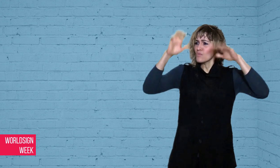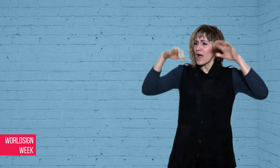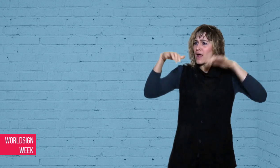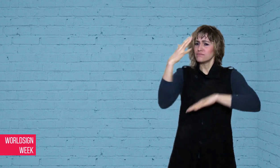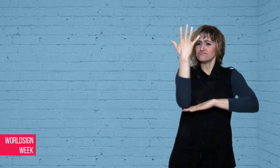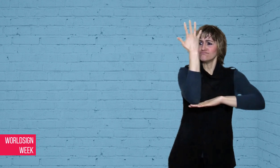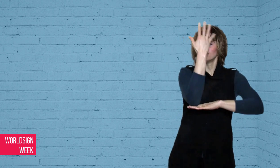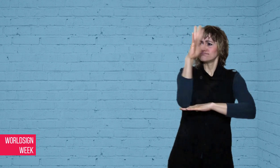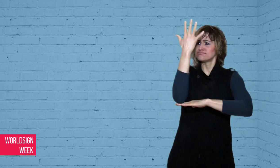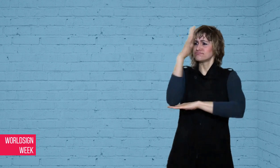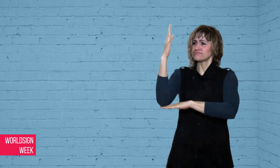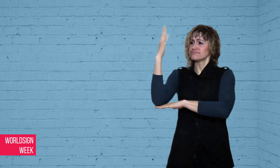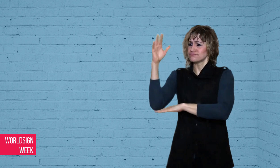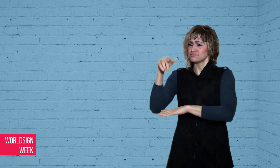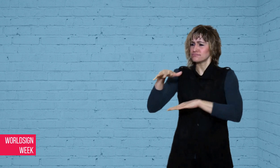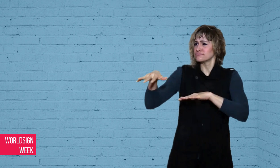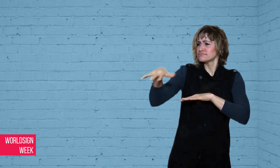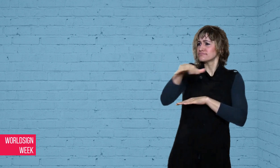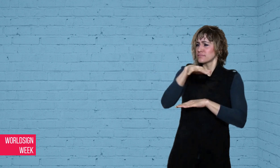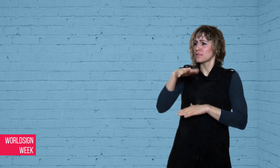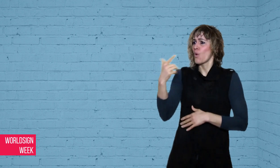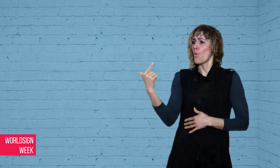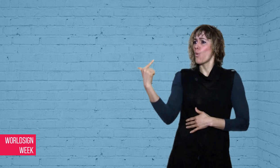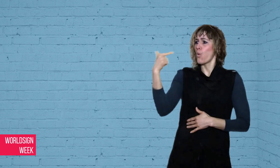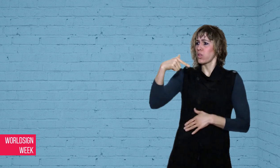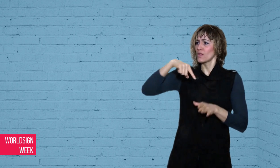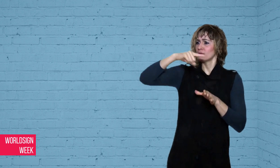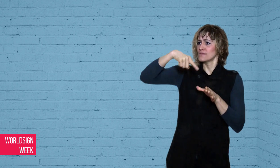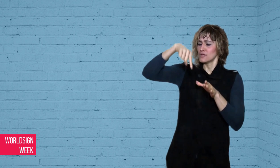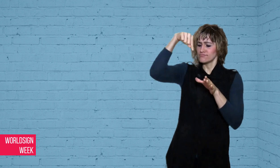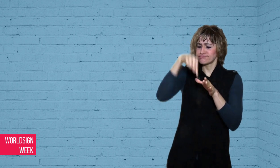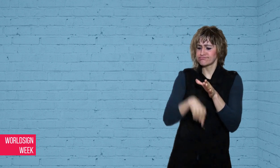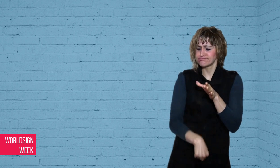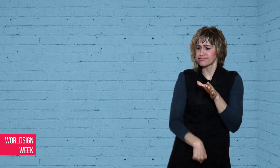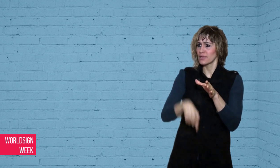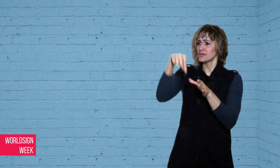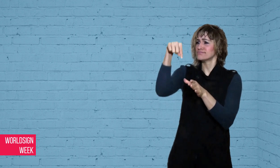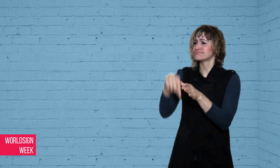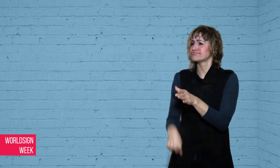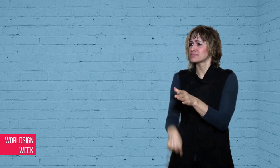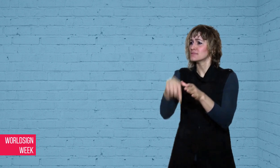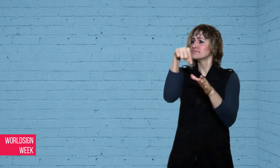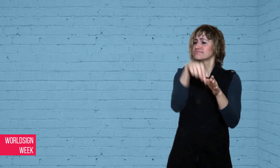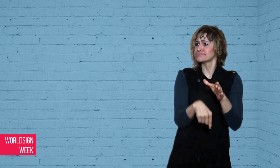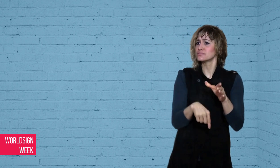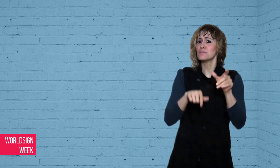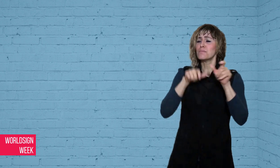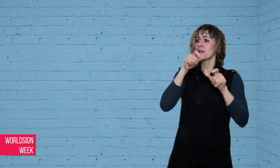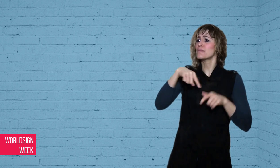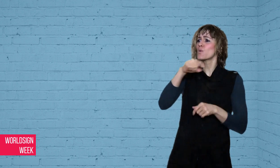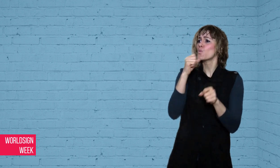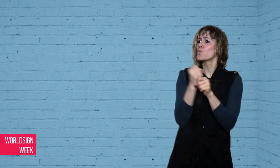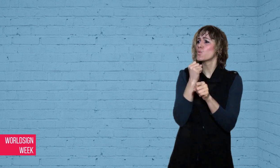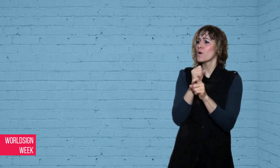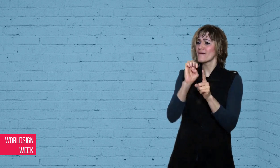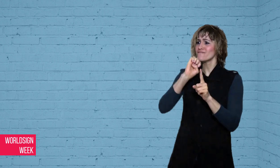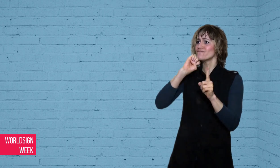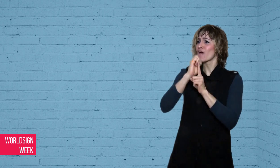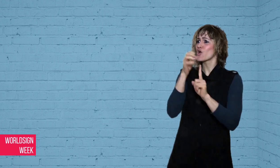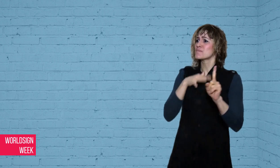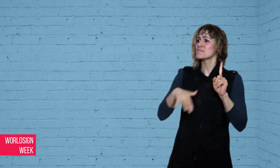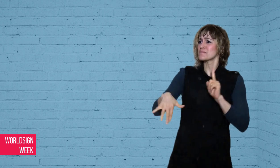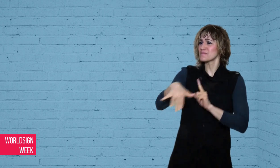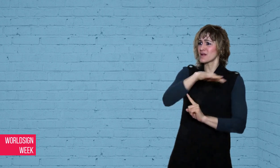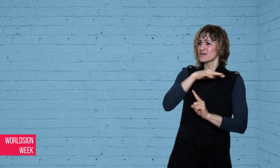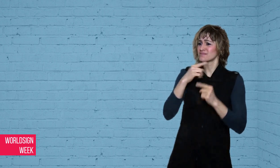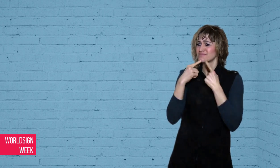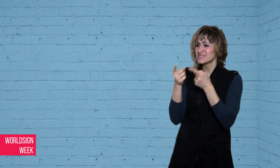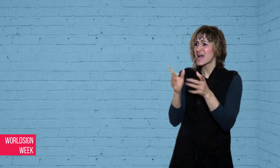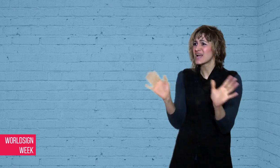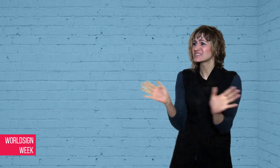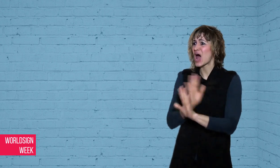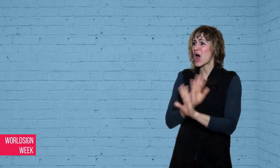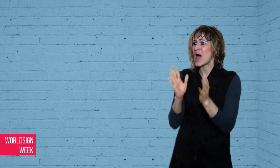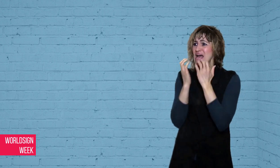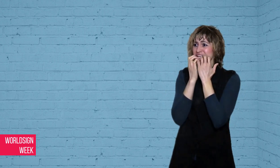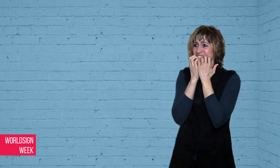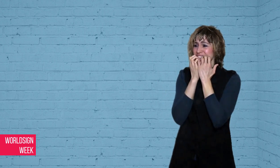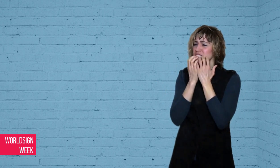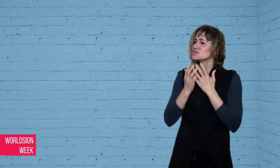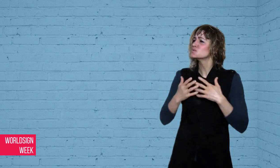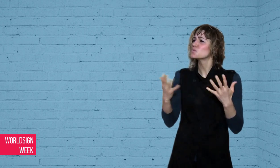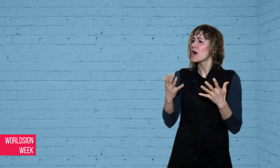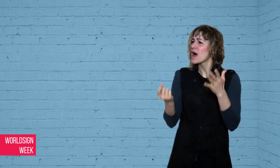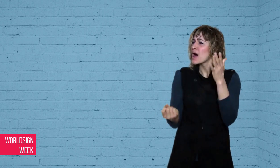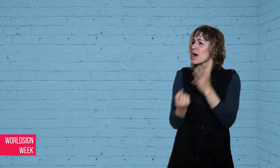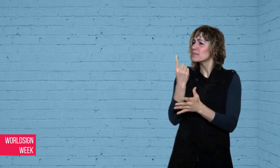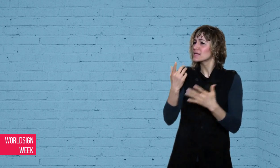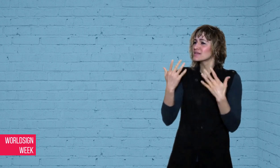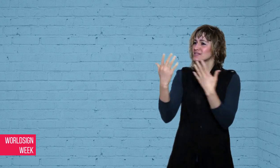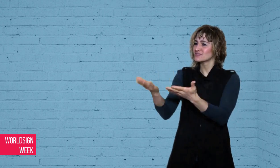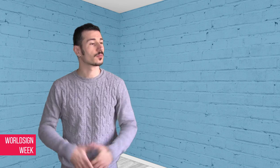of Ecuador. What is happening?